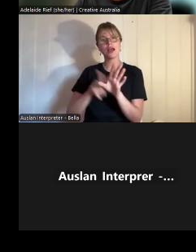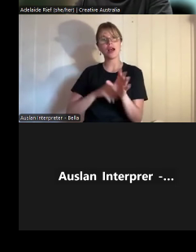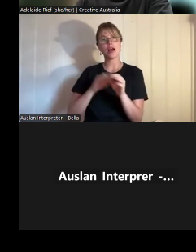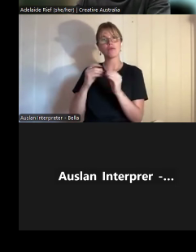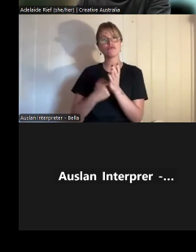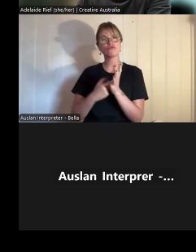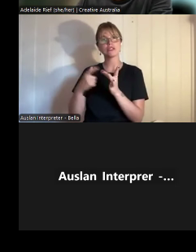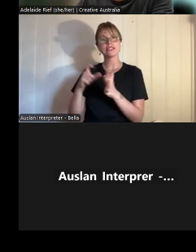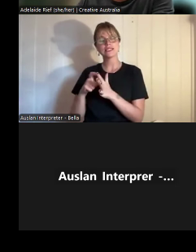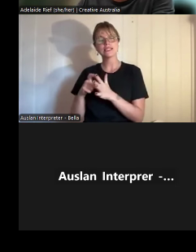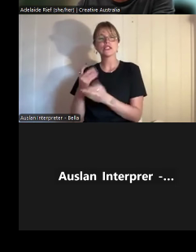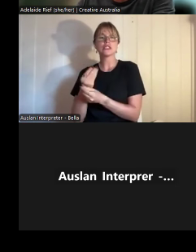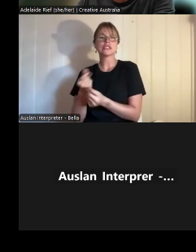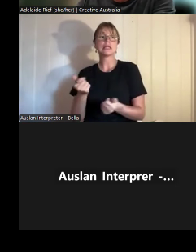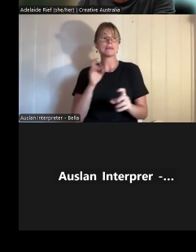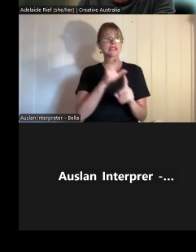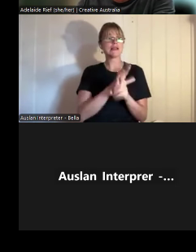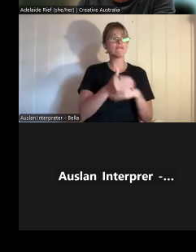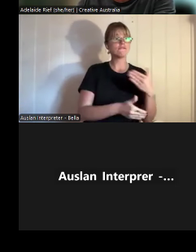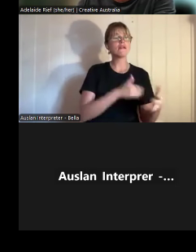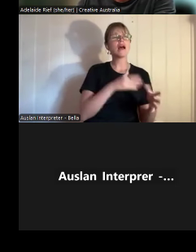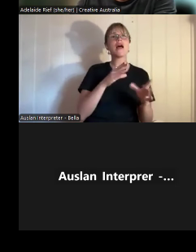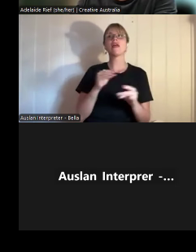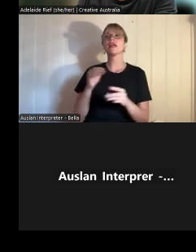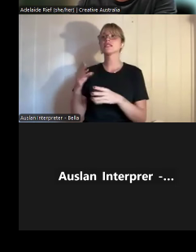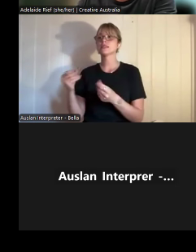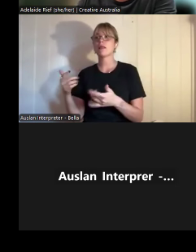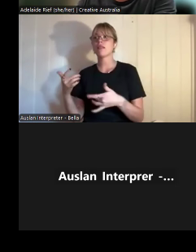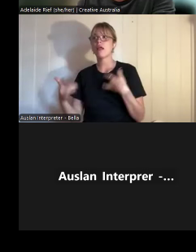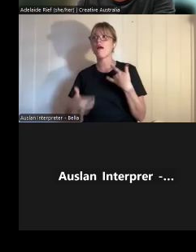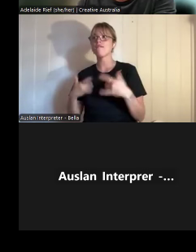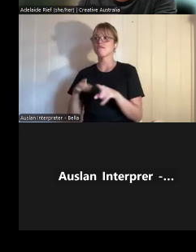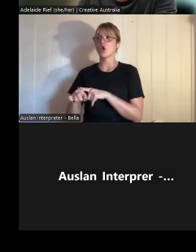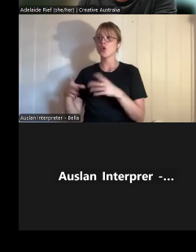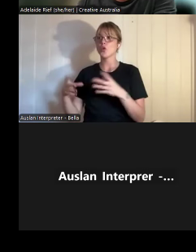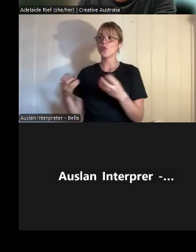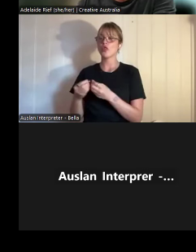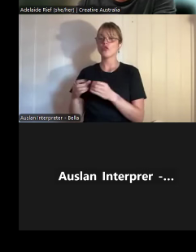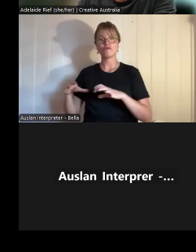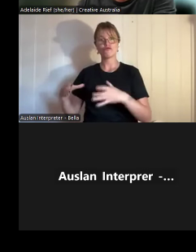then there's some live sort of learning with a group. And then others of them are fully live so